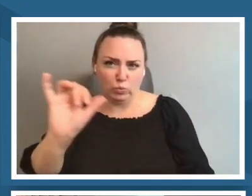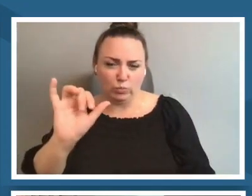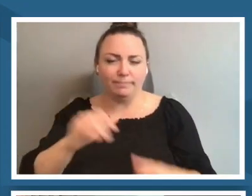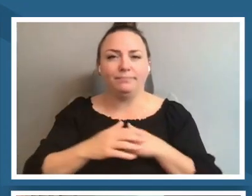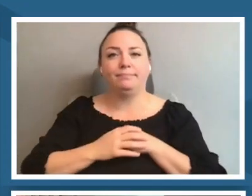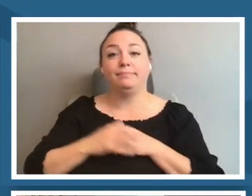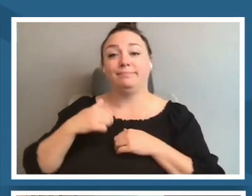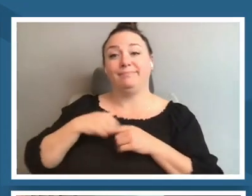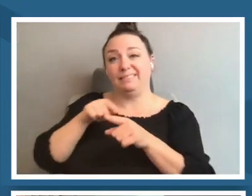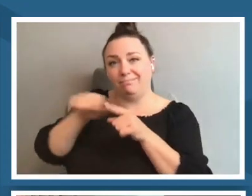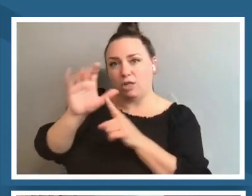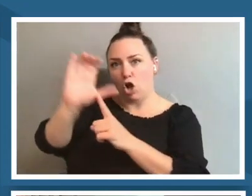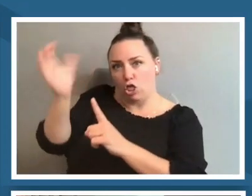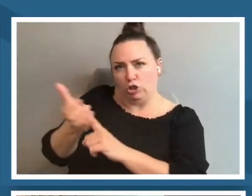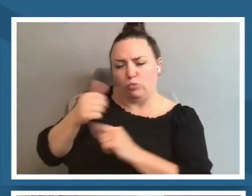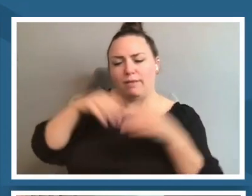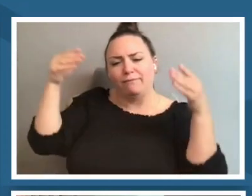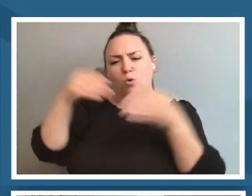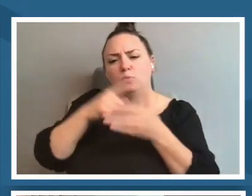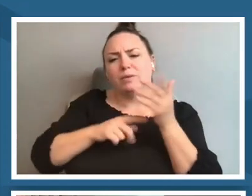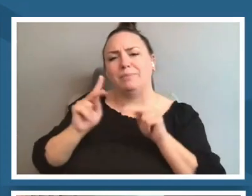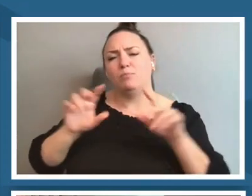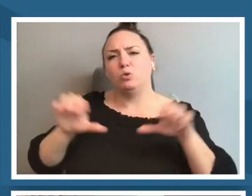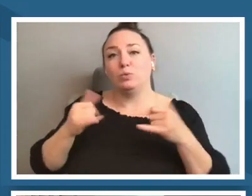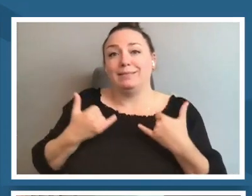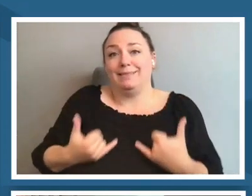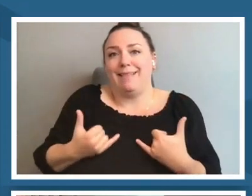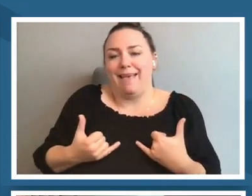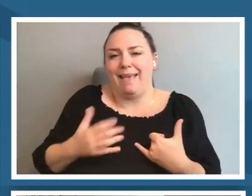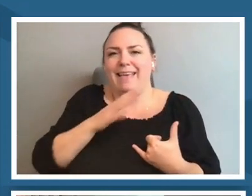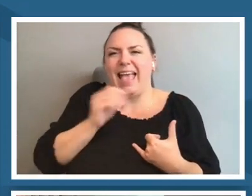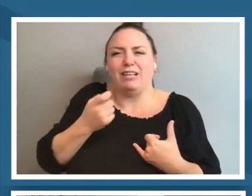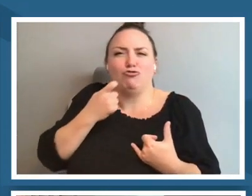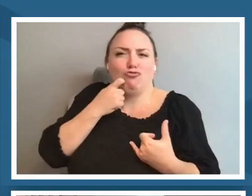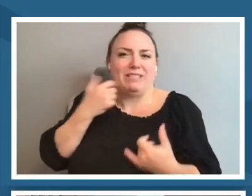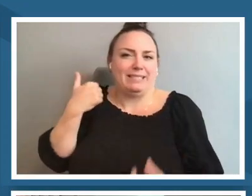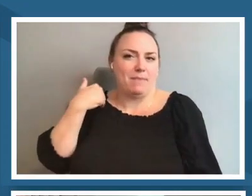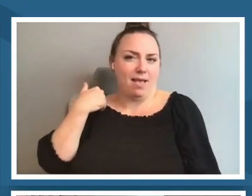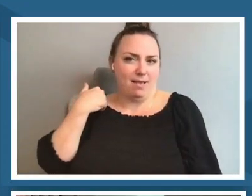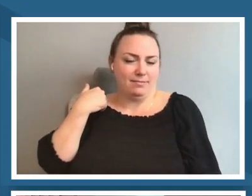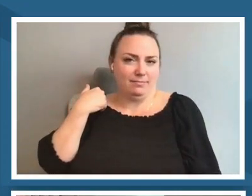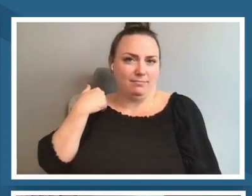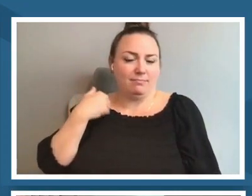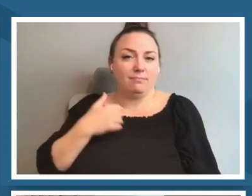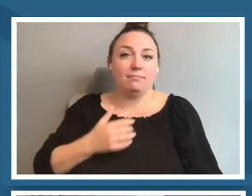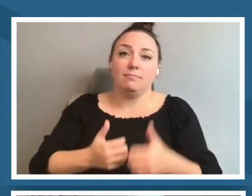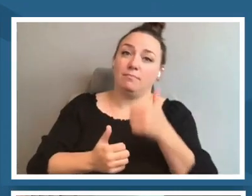on what people do today and they're kind of near past and my primary interests